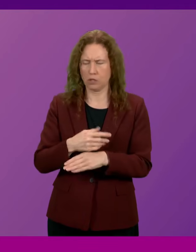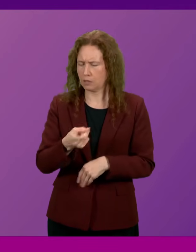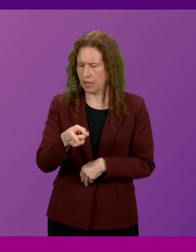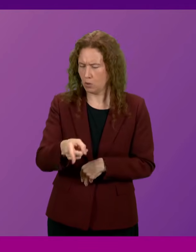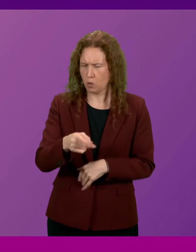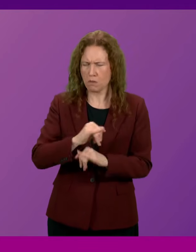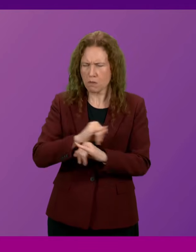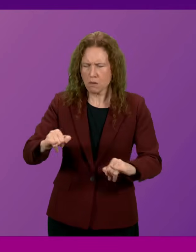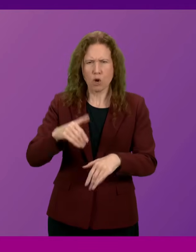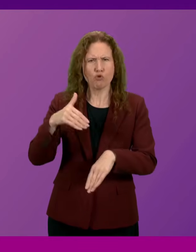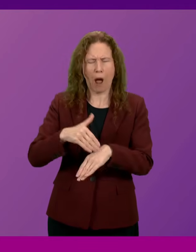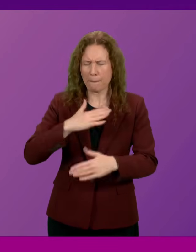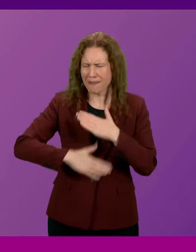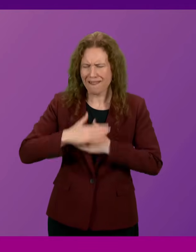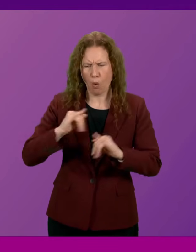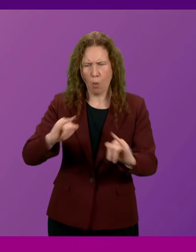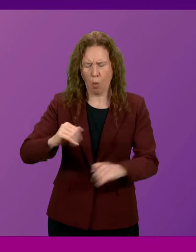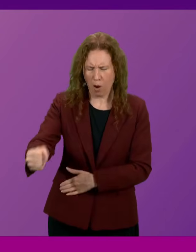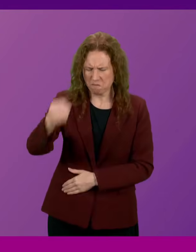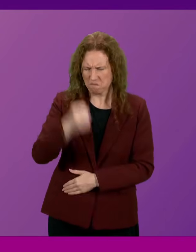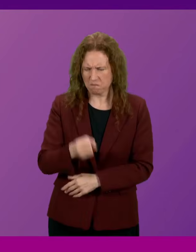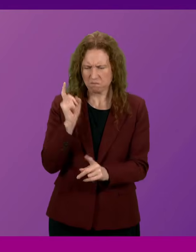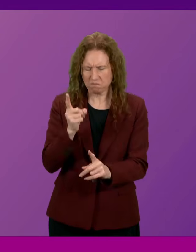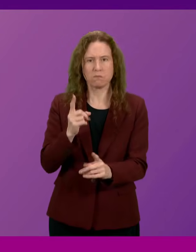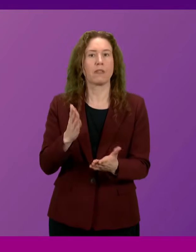utterly unacceptable behaviour, and that will remain the case.